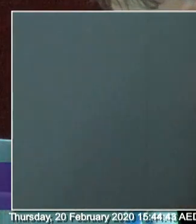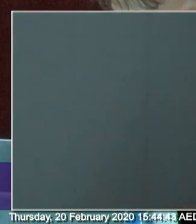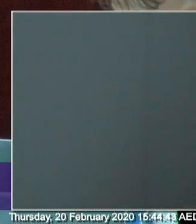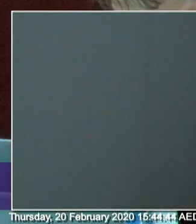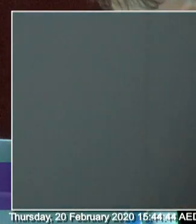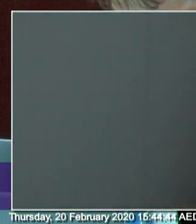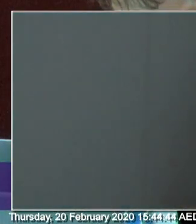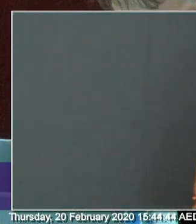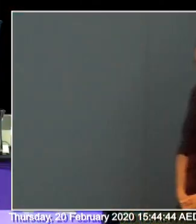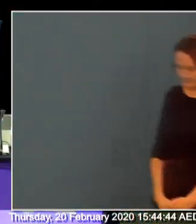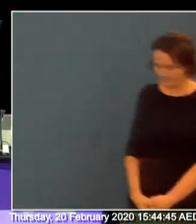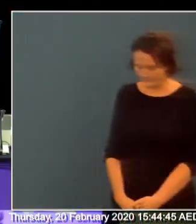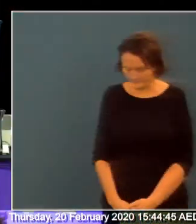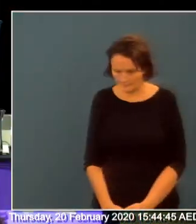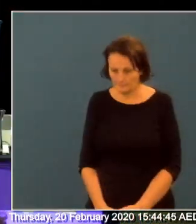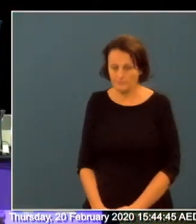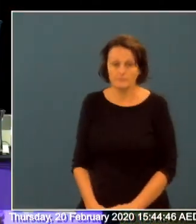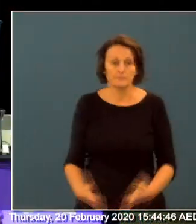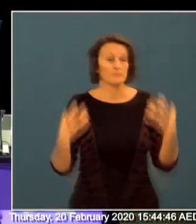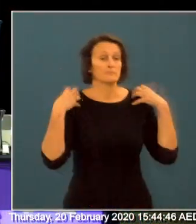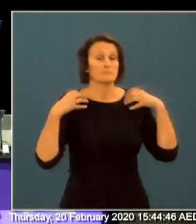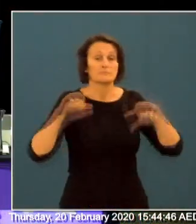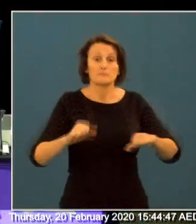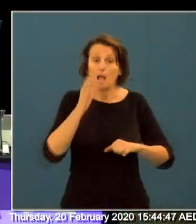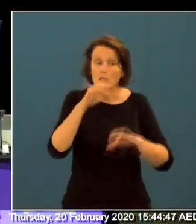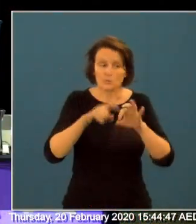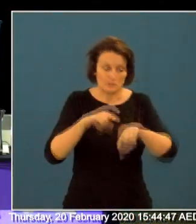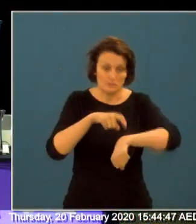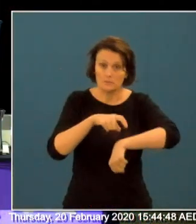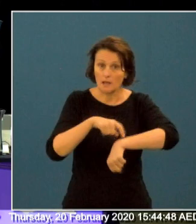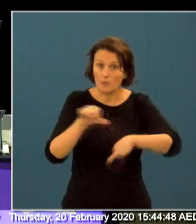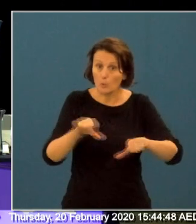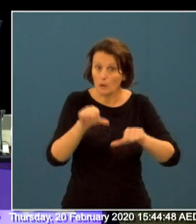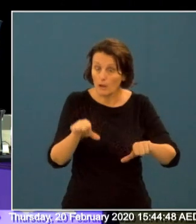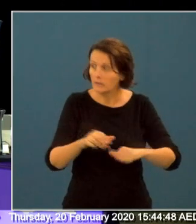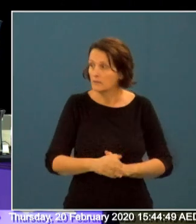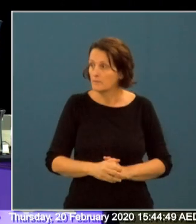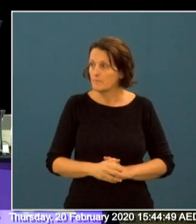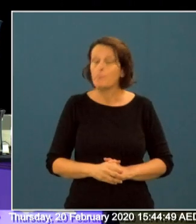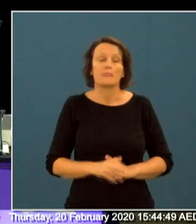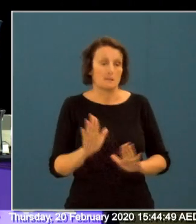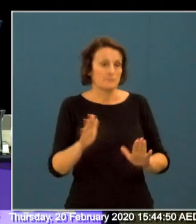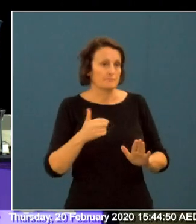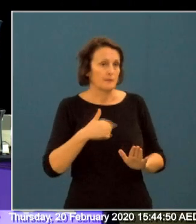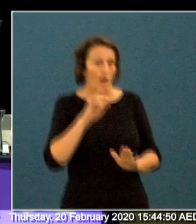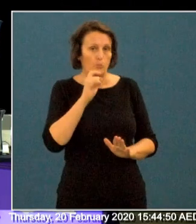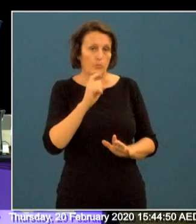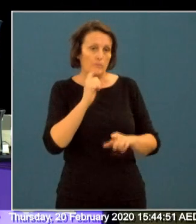Ms Wright, how are we going for time? Yes, your Honour. Perhaps I could just finish with the recommendations.